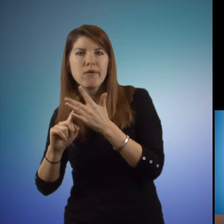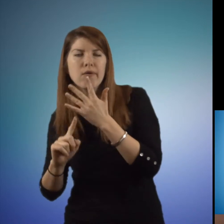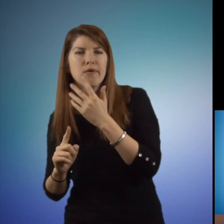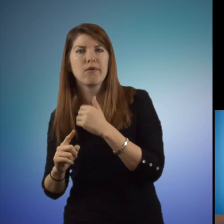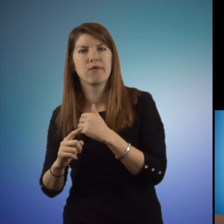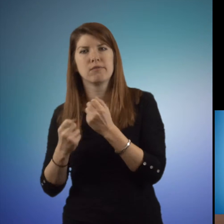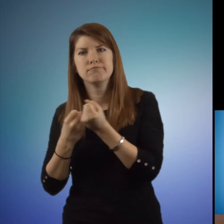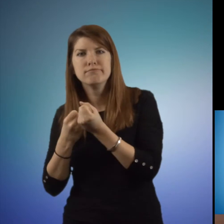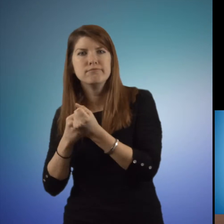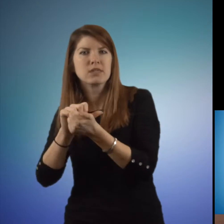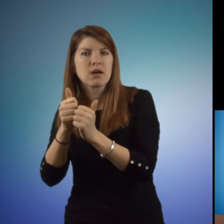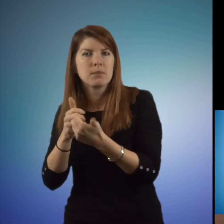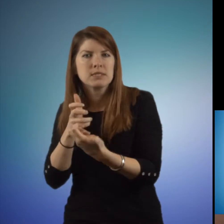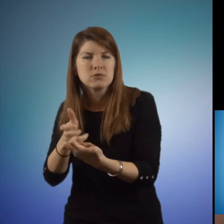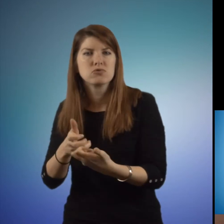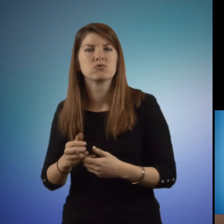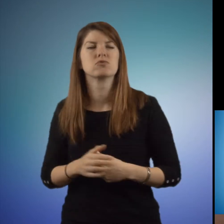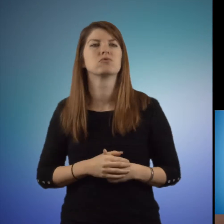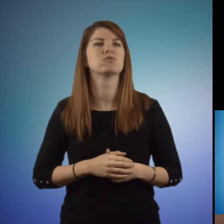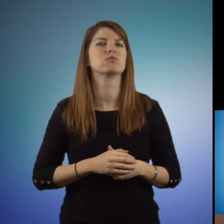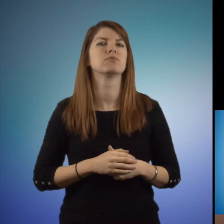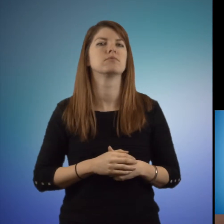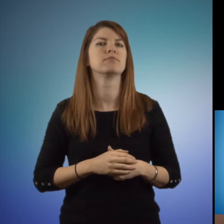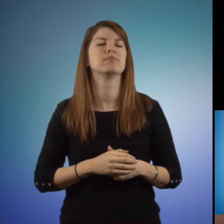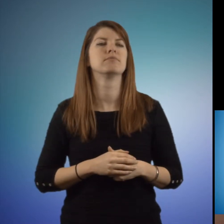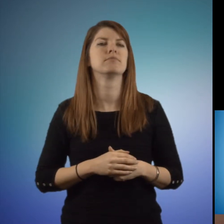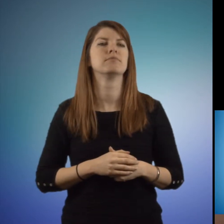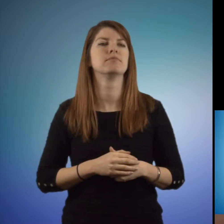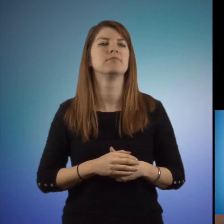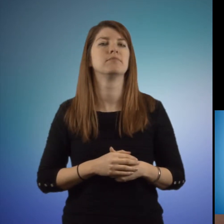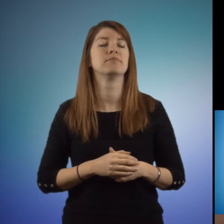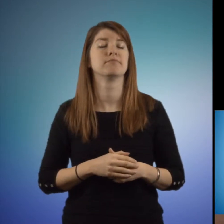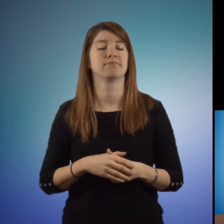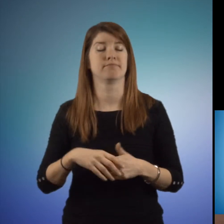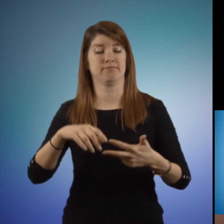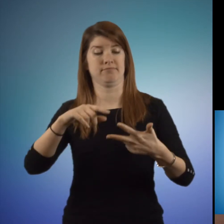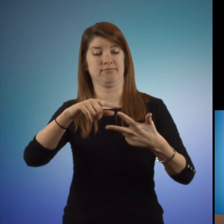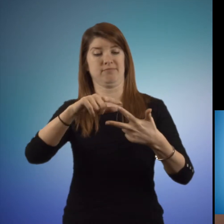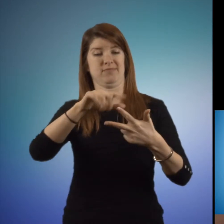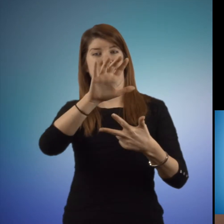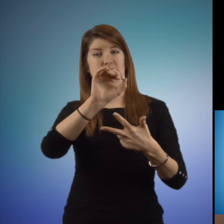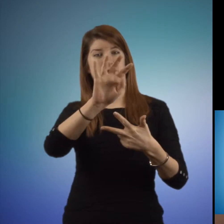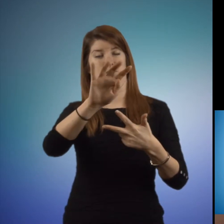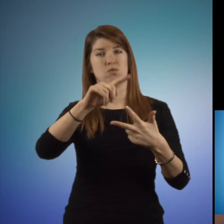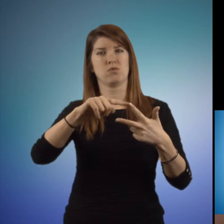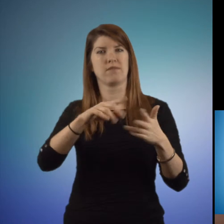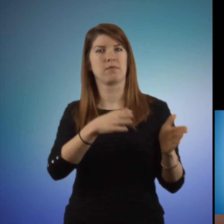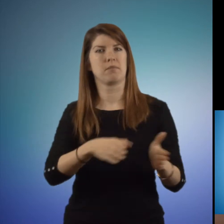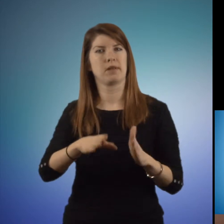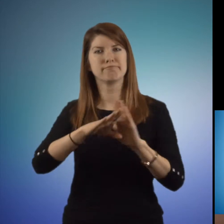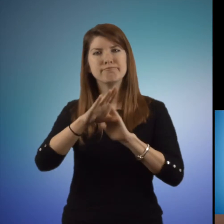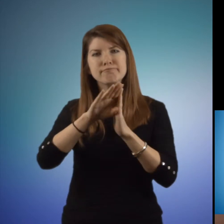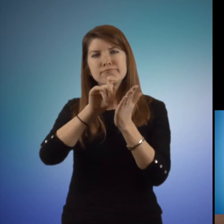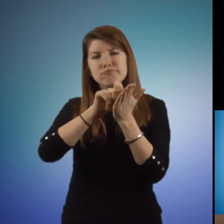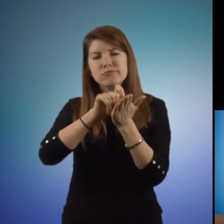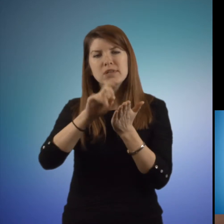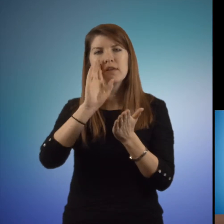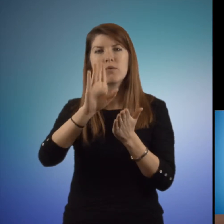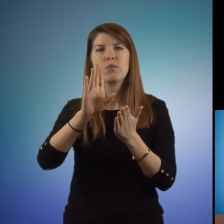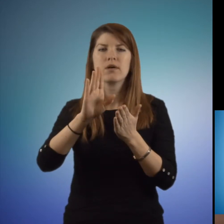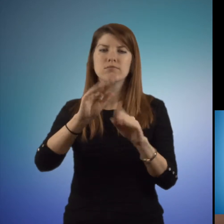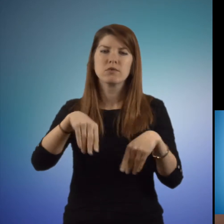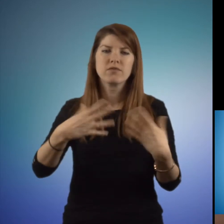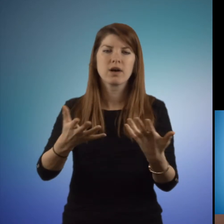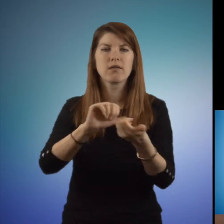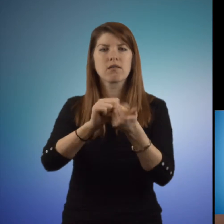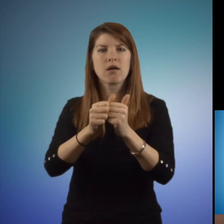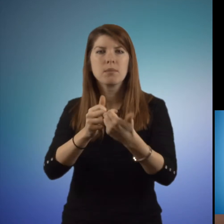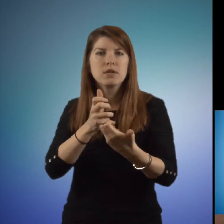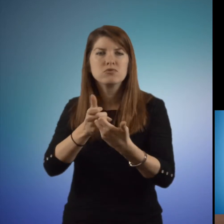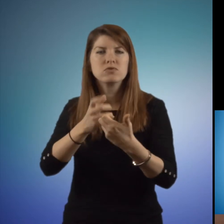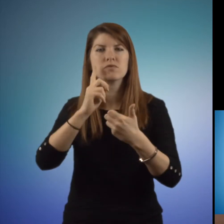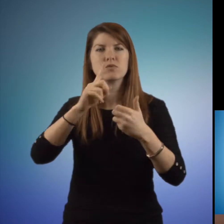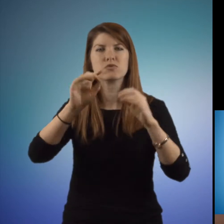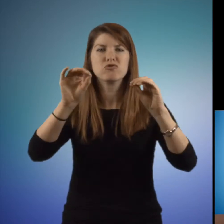Under 504 a plan would be written that provides accommodations to instruction, special seating,